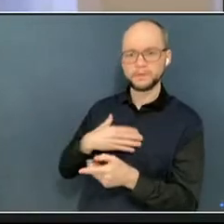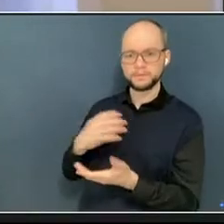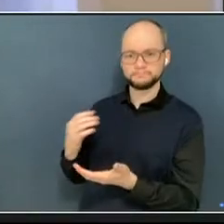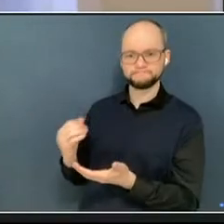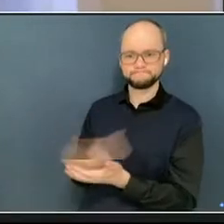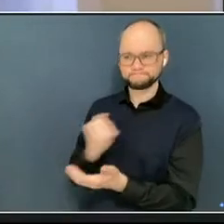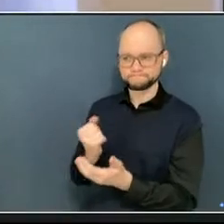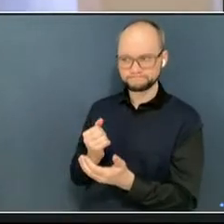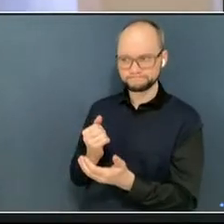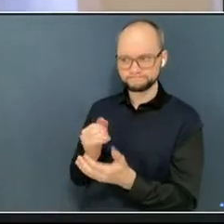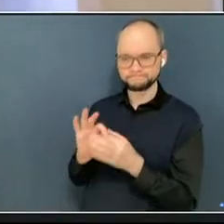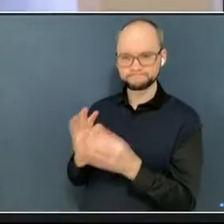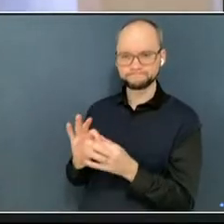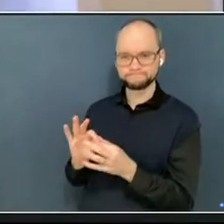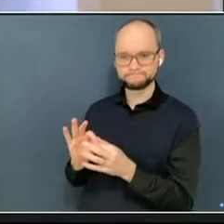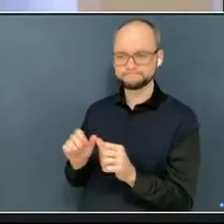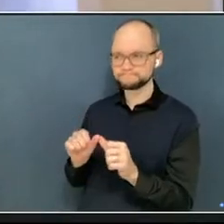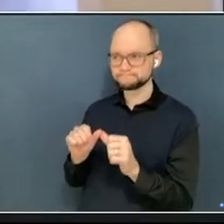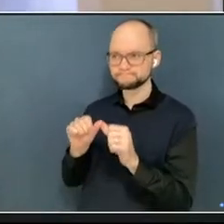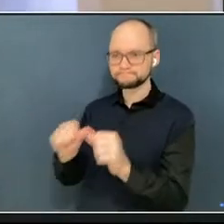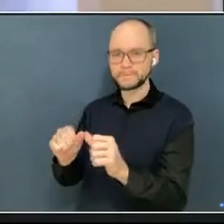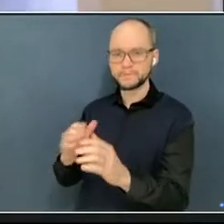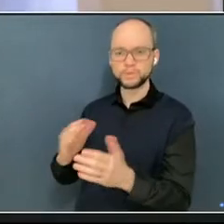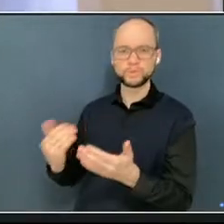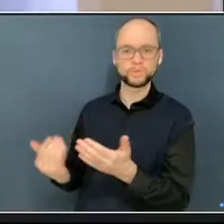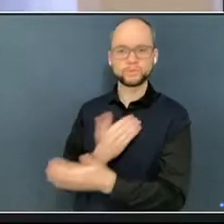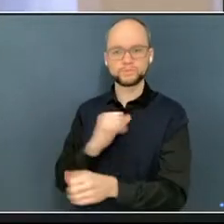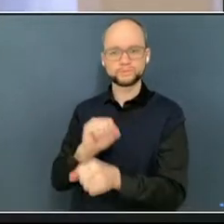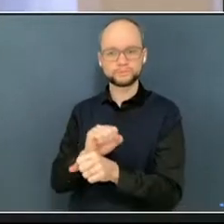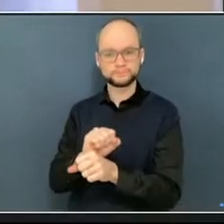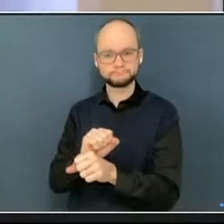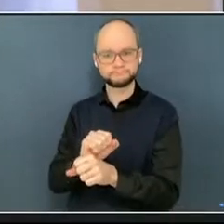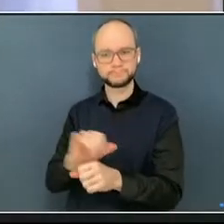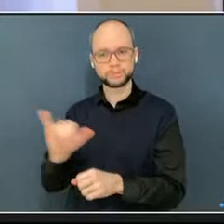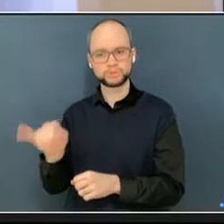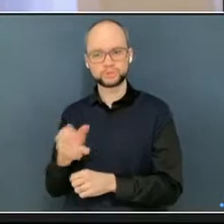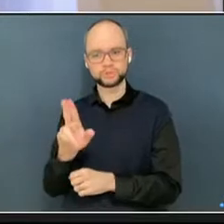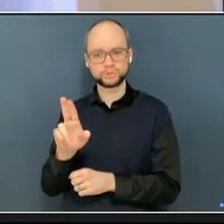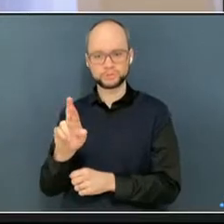my new career as a journalist and to earn a living at it. So I find it necessary to